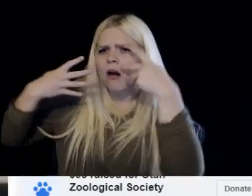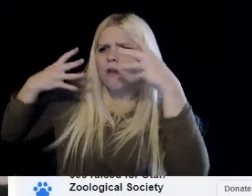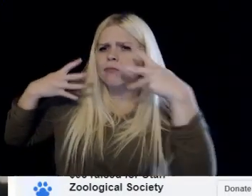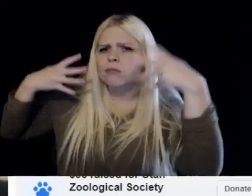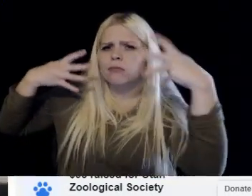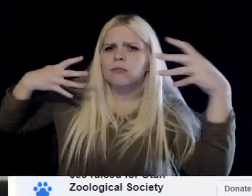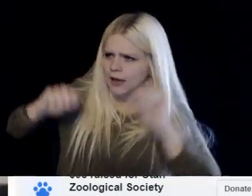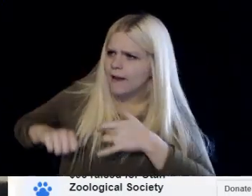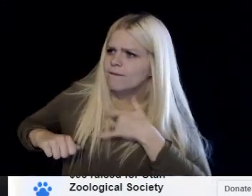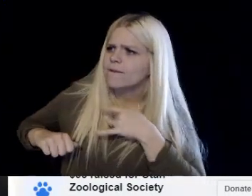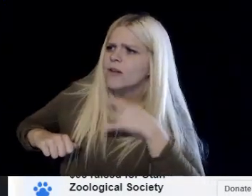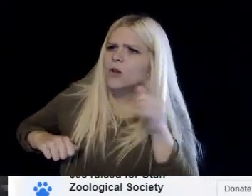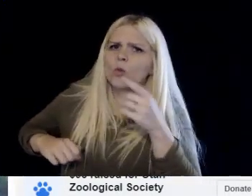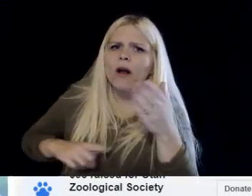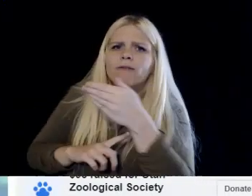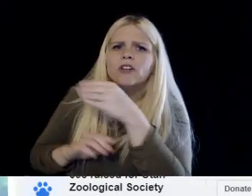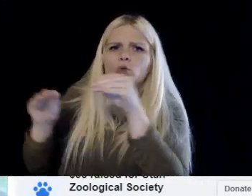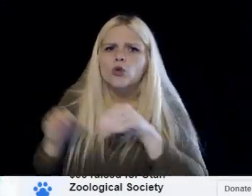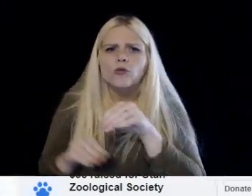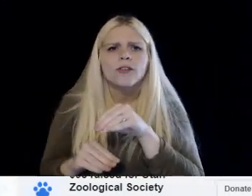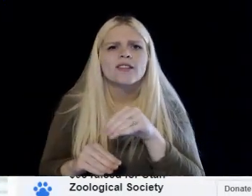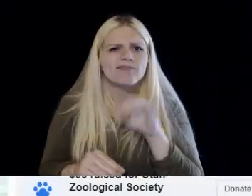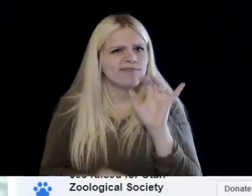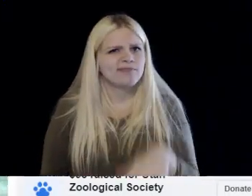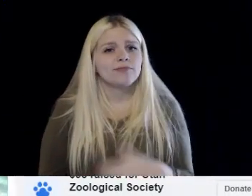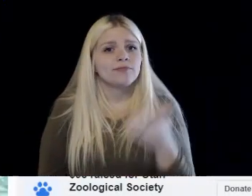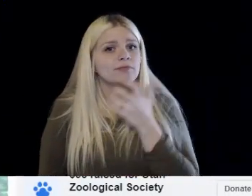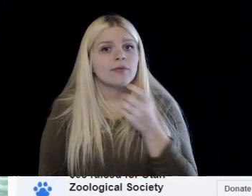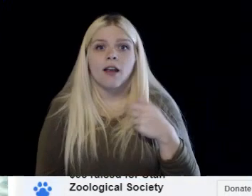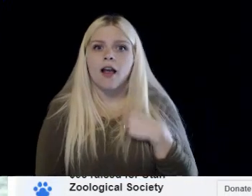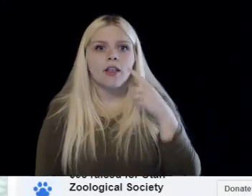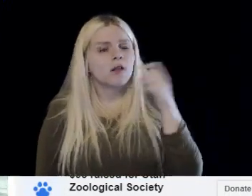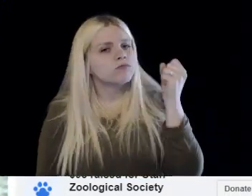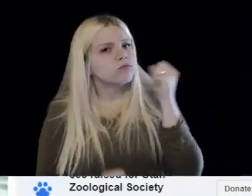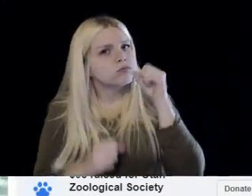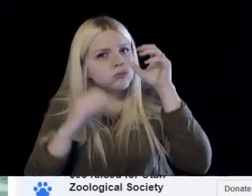Erica: I always thought that was amazing. When Rocky Shores first opened, we had a big sea lion- a big guy